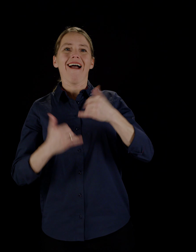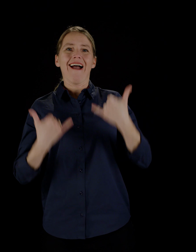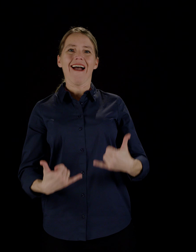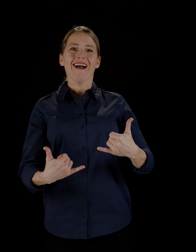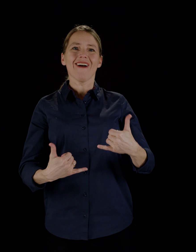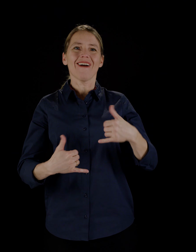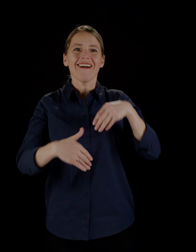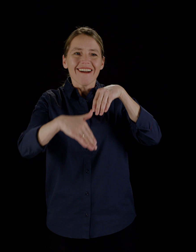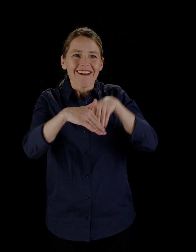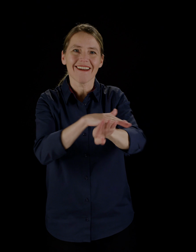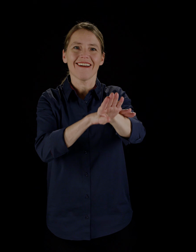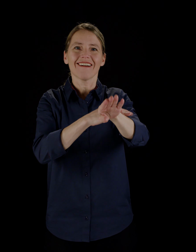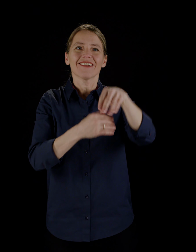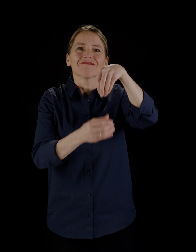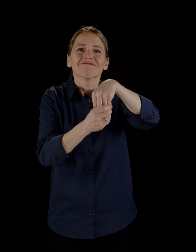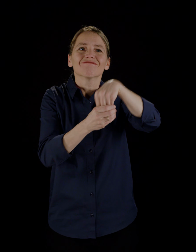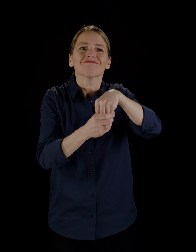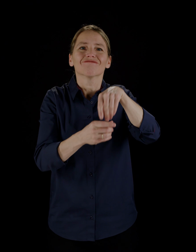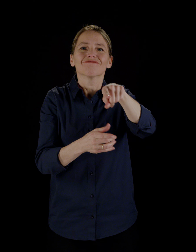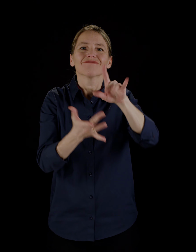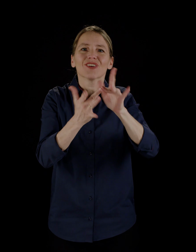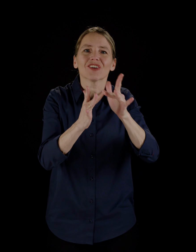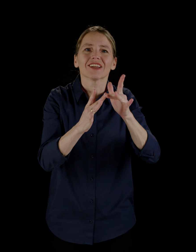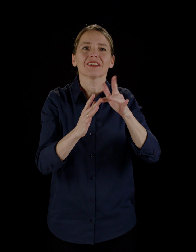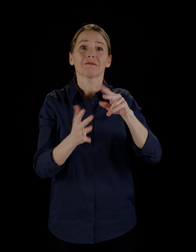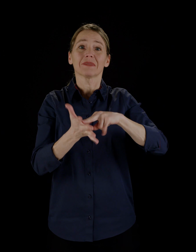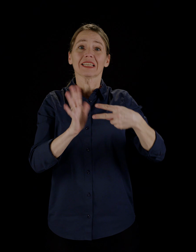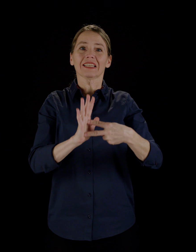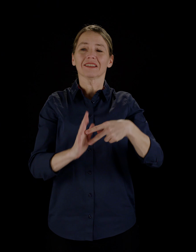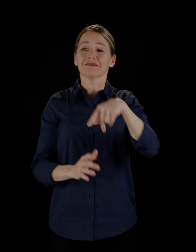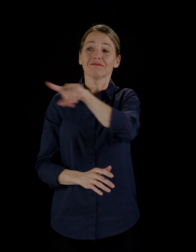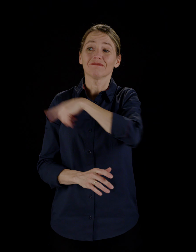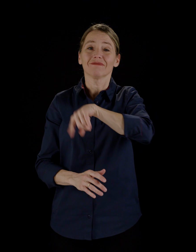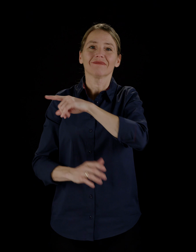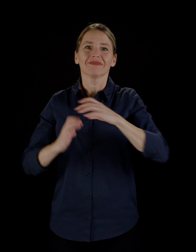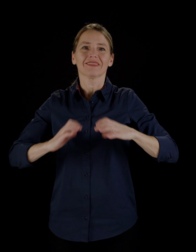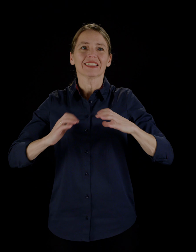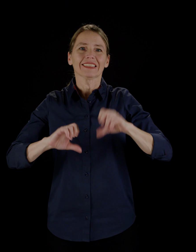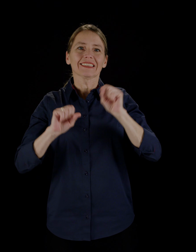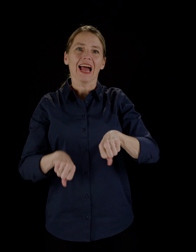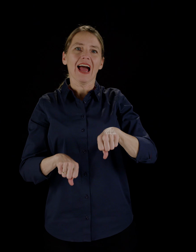that users can instantly watch their favourite content, such as videos, from any streaming